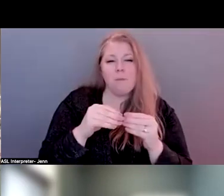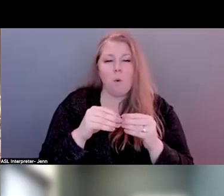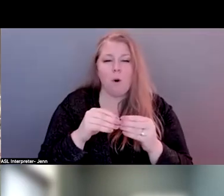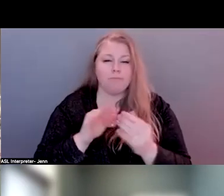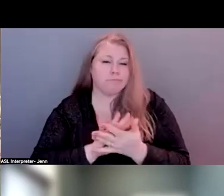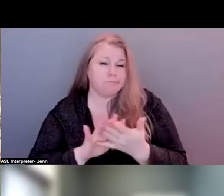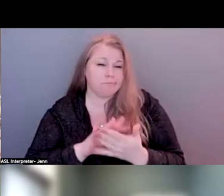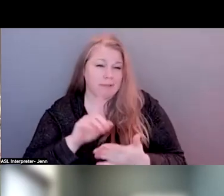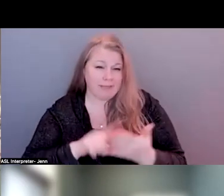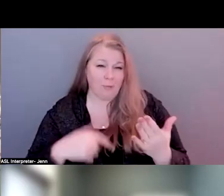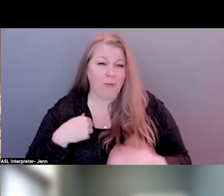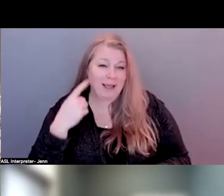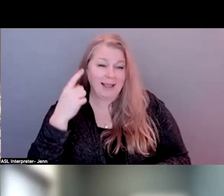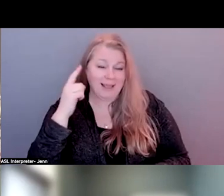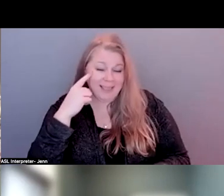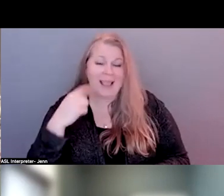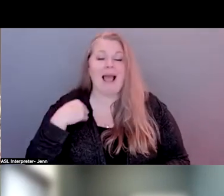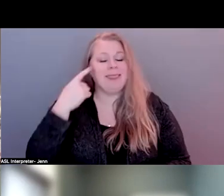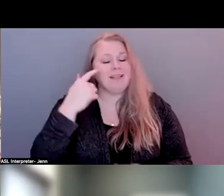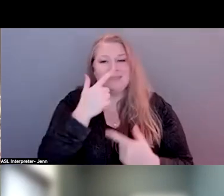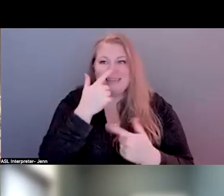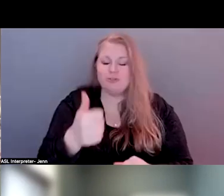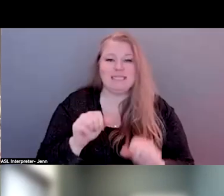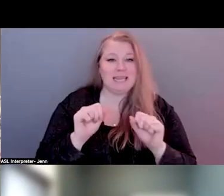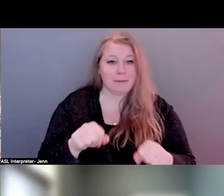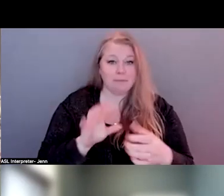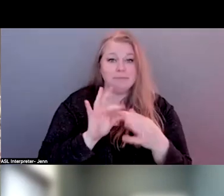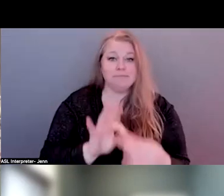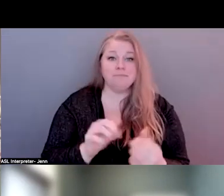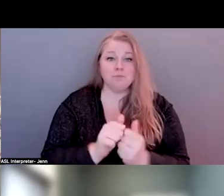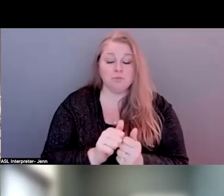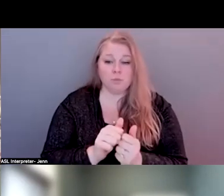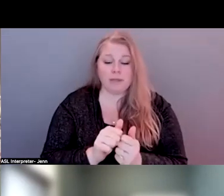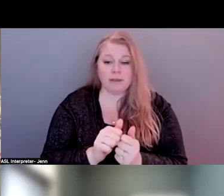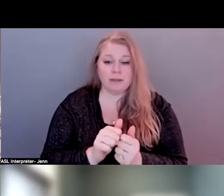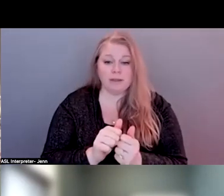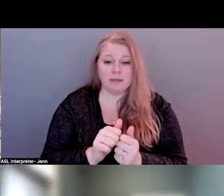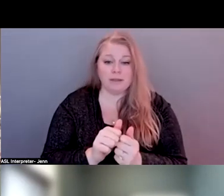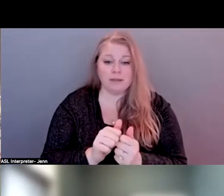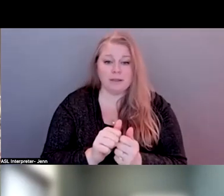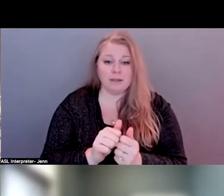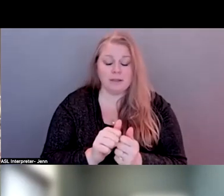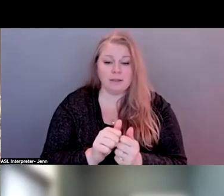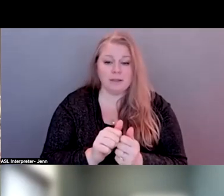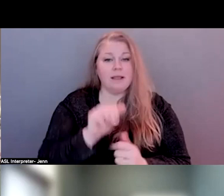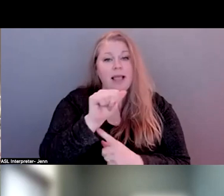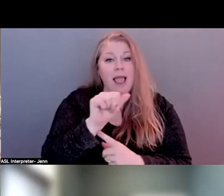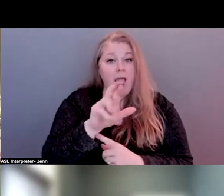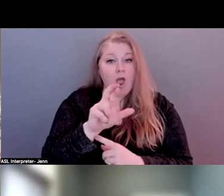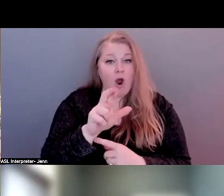I think there are interesting capabilities in terms of taking for example you know AR devices that could maybe